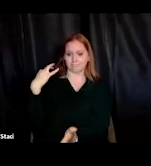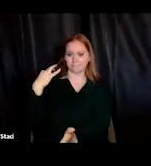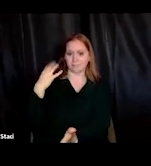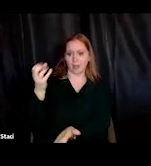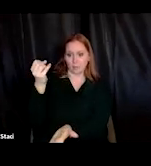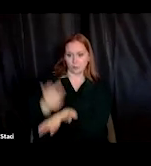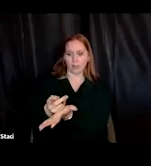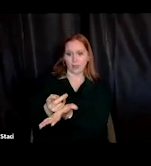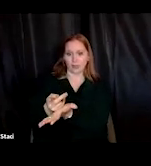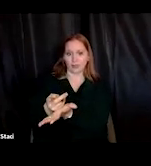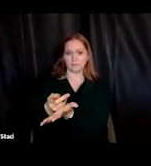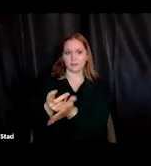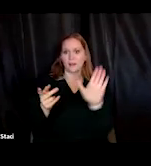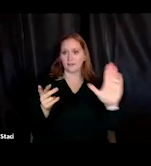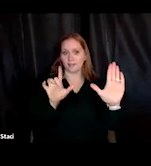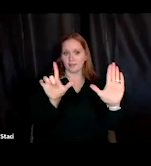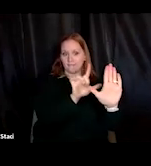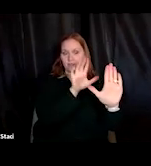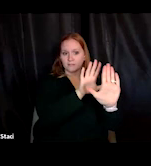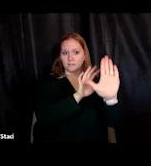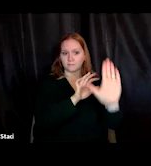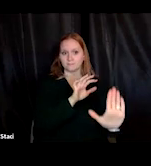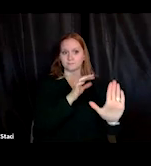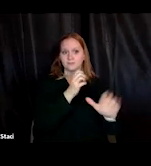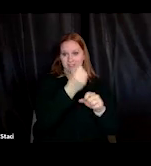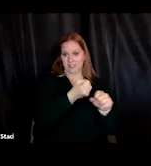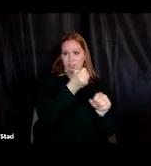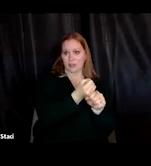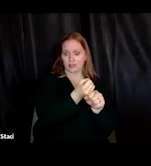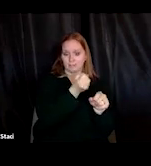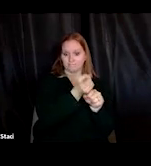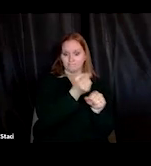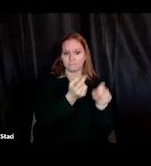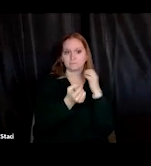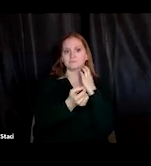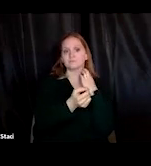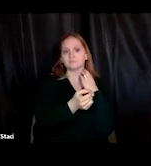On the left side are our yearly outcomes. So from July 1st, 2023 to June 30, 2024.